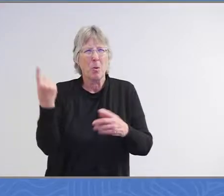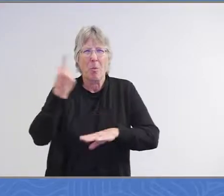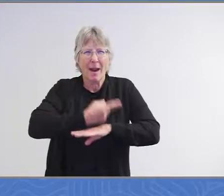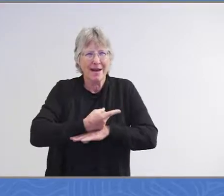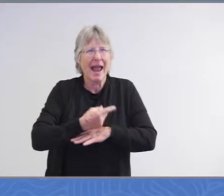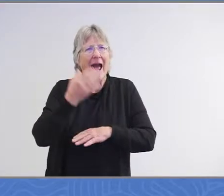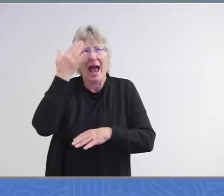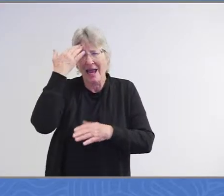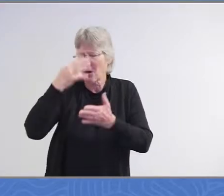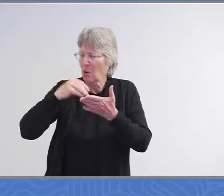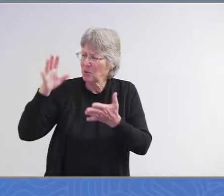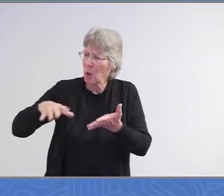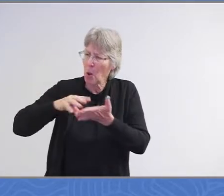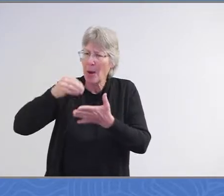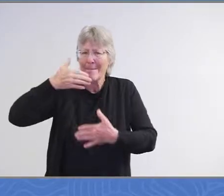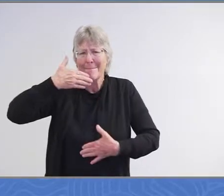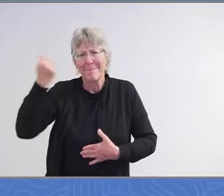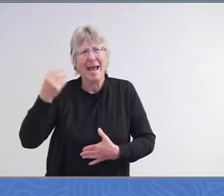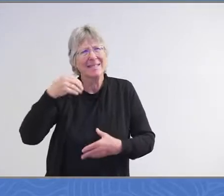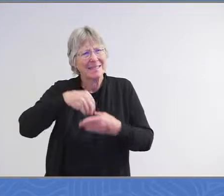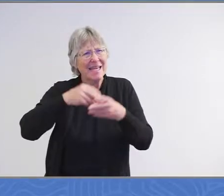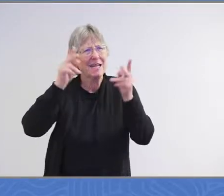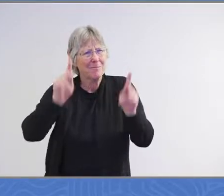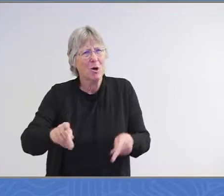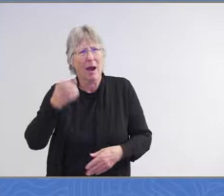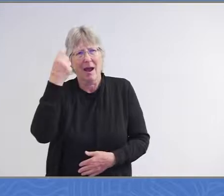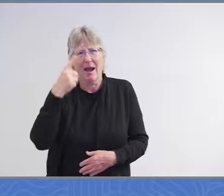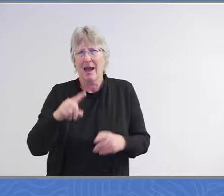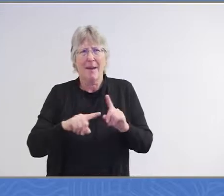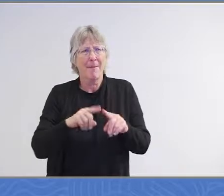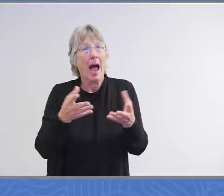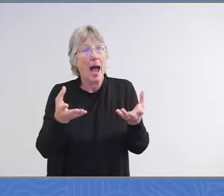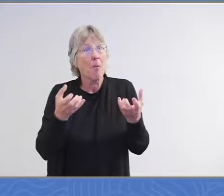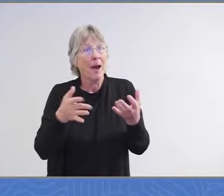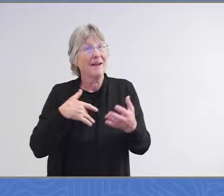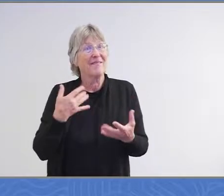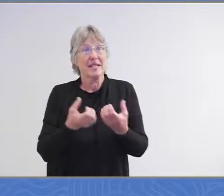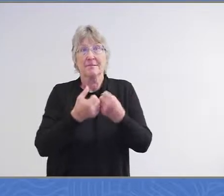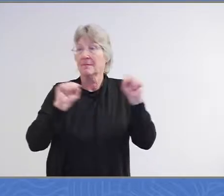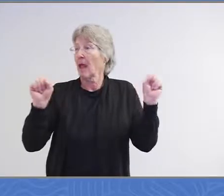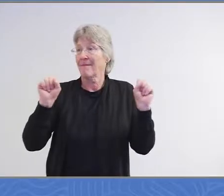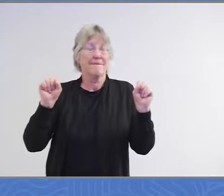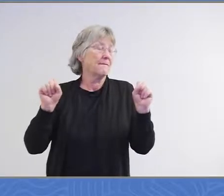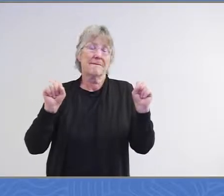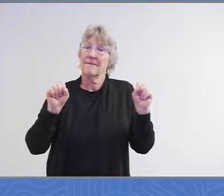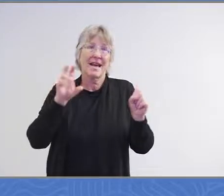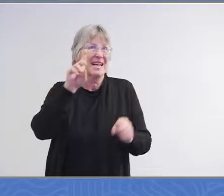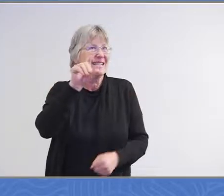but I just wanna feel safe and right now the data does not show it. I feel that we are being rushed into this